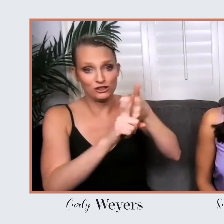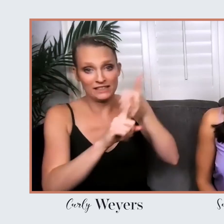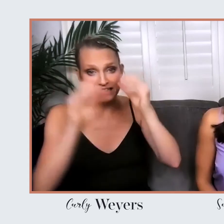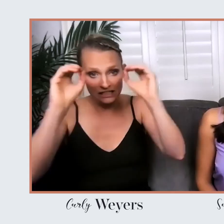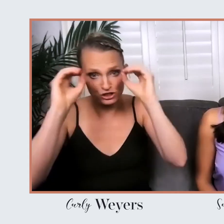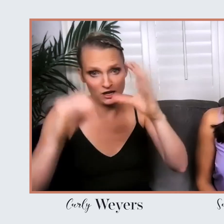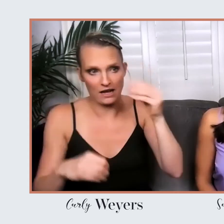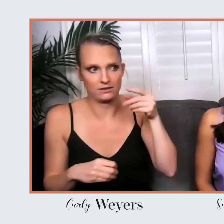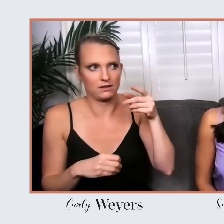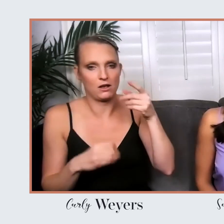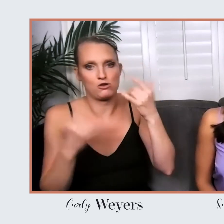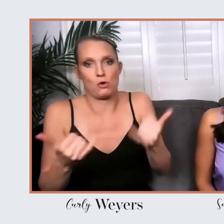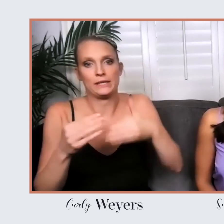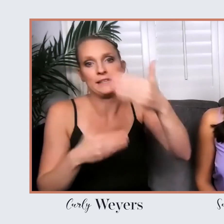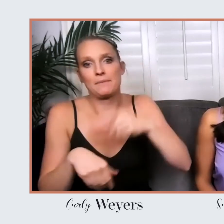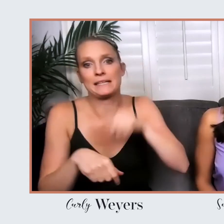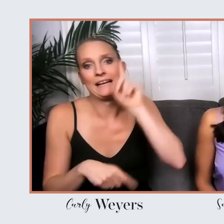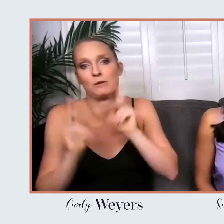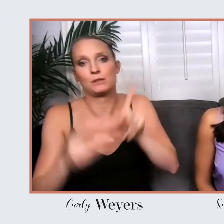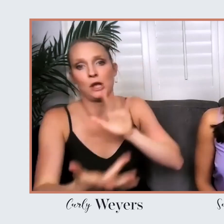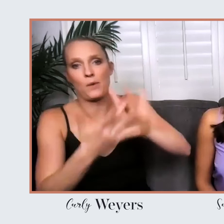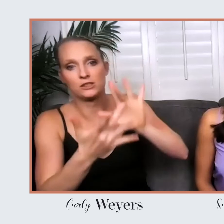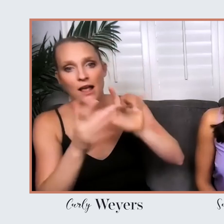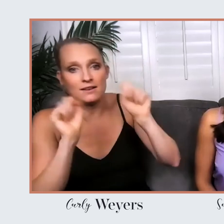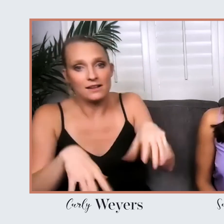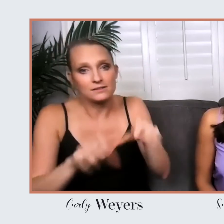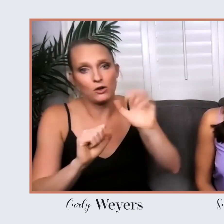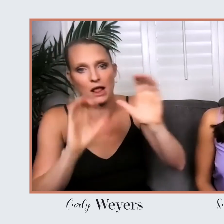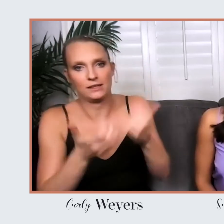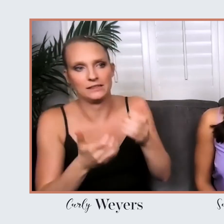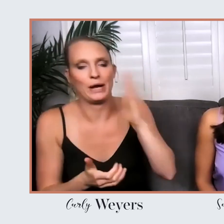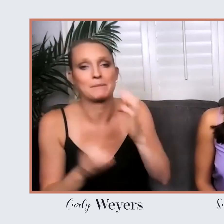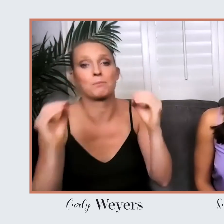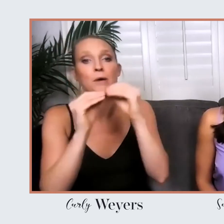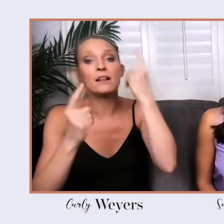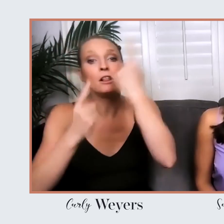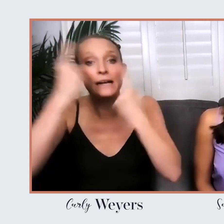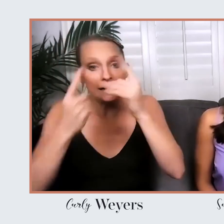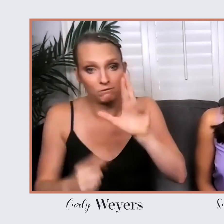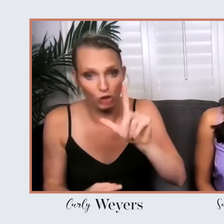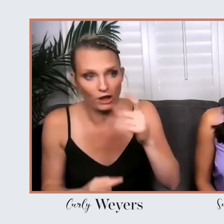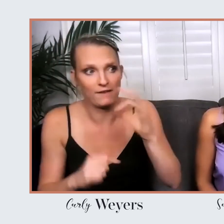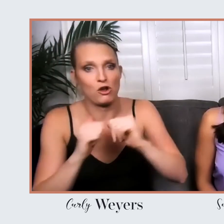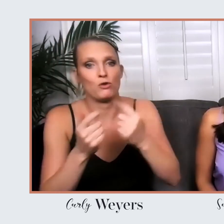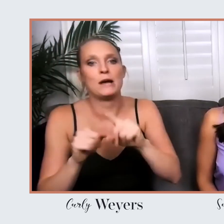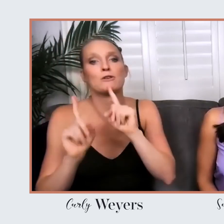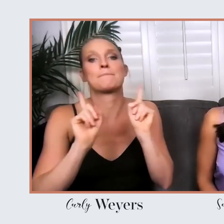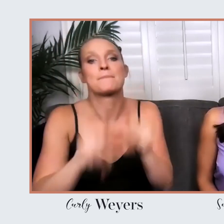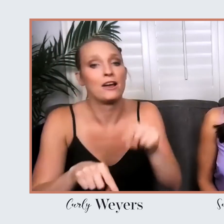So maybe these listeners are teachers and the next time a deaf person reaches out, wants to take their class, they're more thoughtful of how to respond,